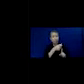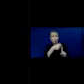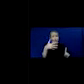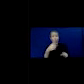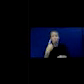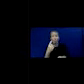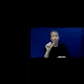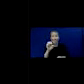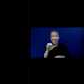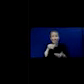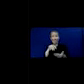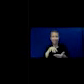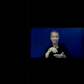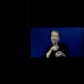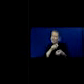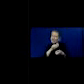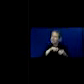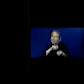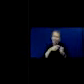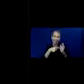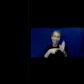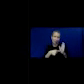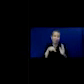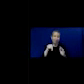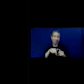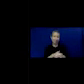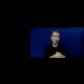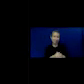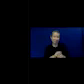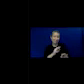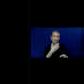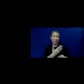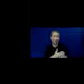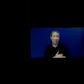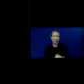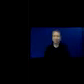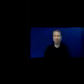examples on what we just talked about. So thank you. Thank you.